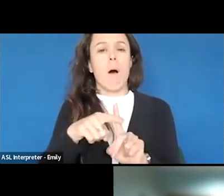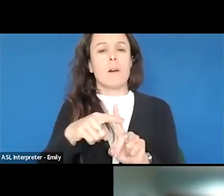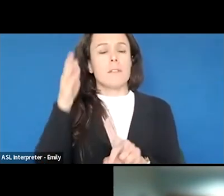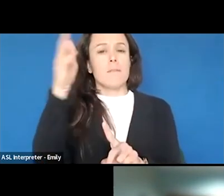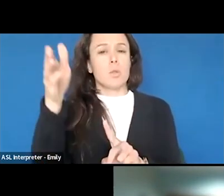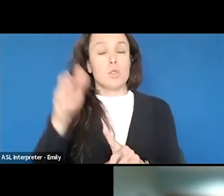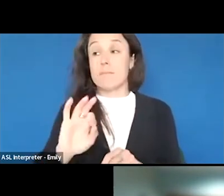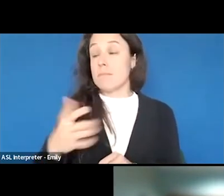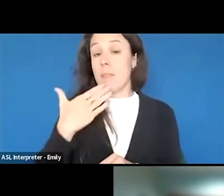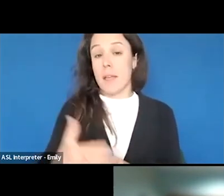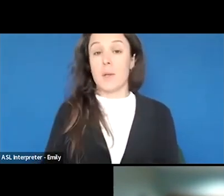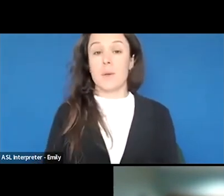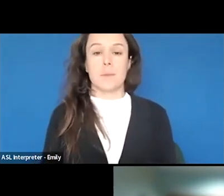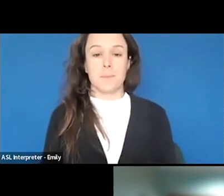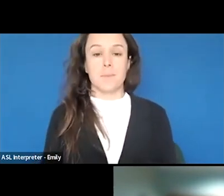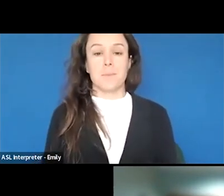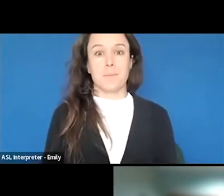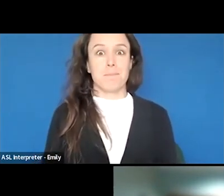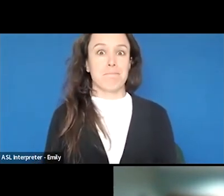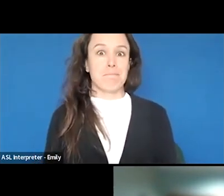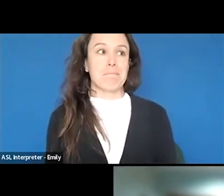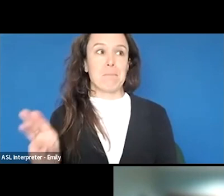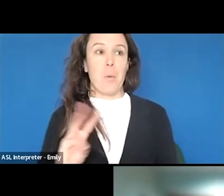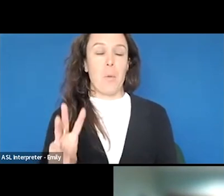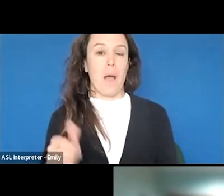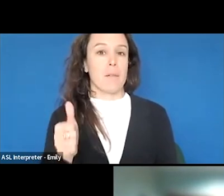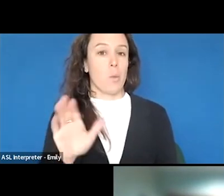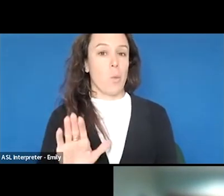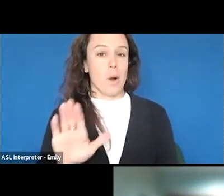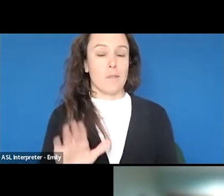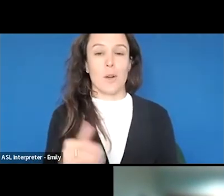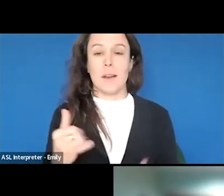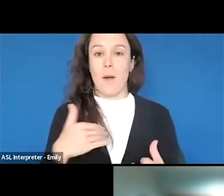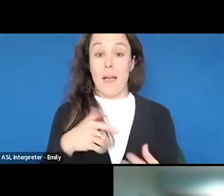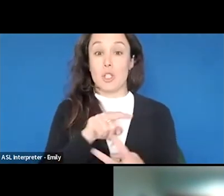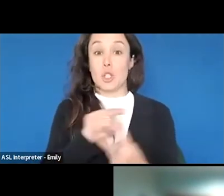Wow this is wonderful. Thank you, Ben. Now I know I've got two panelists who are going to fight with each other.